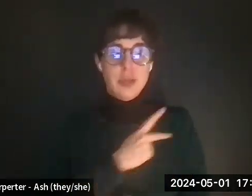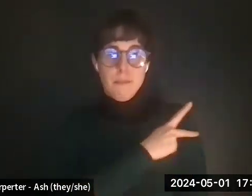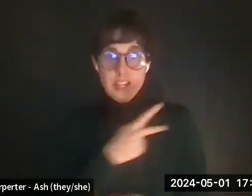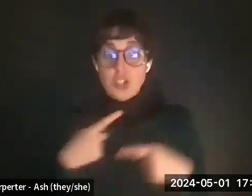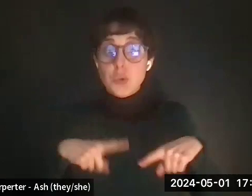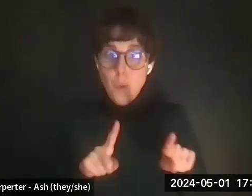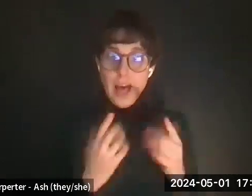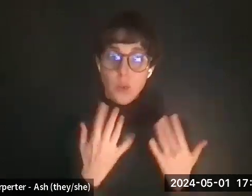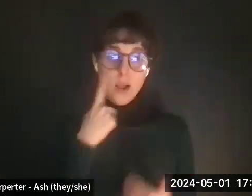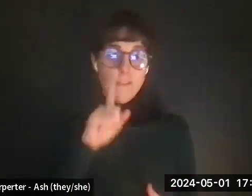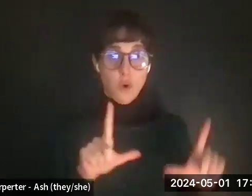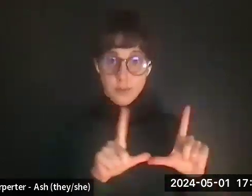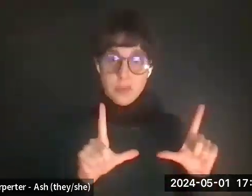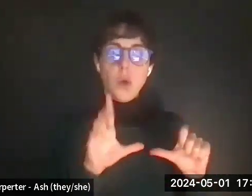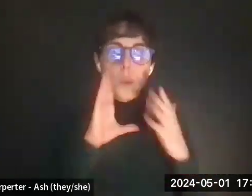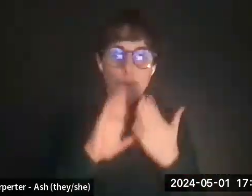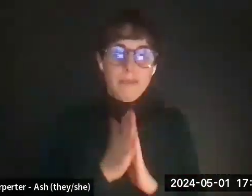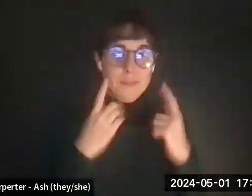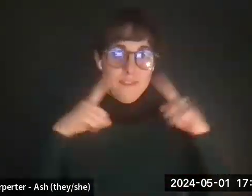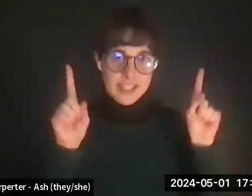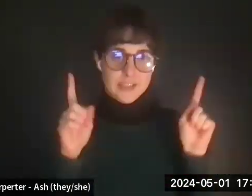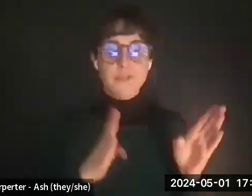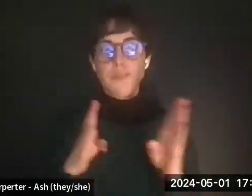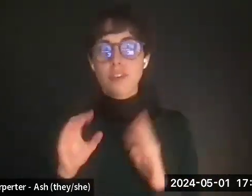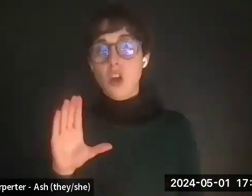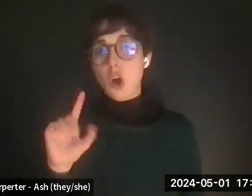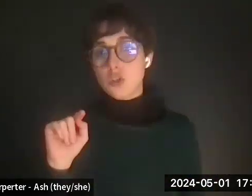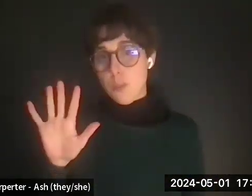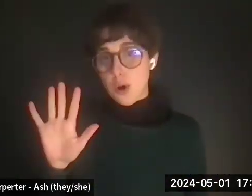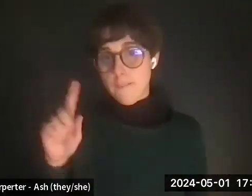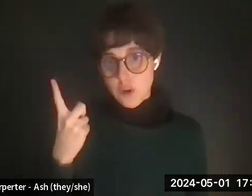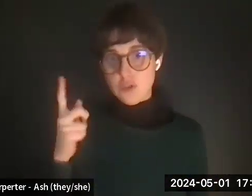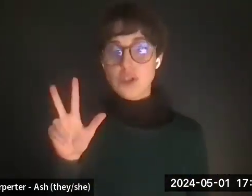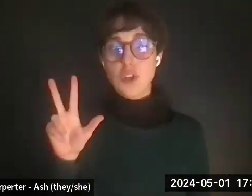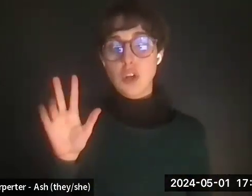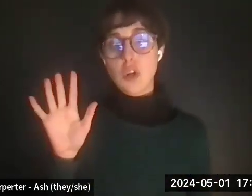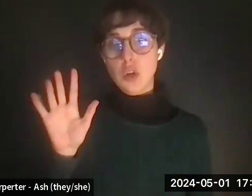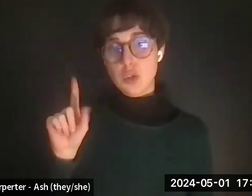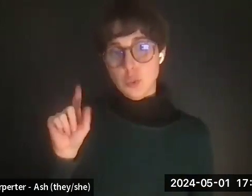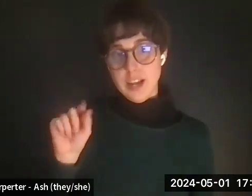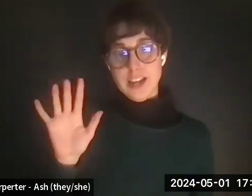Effective October 1st, 2025, a new credential for psychology associates will be available.